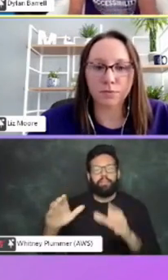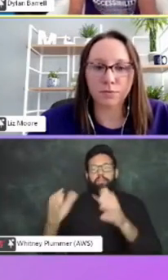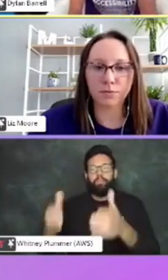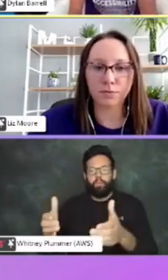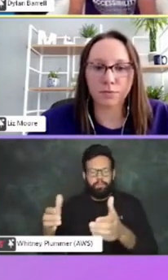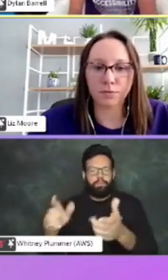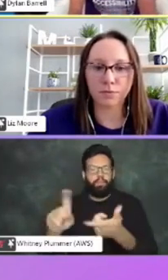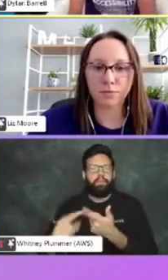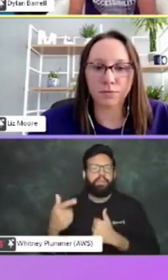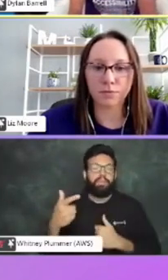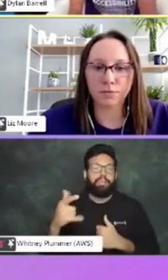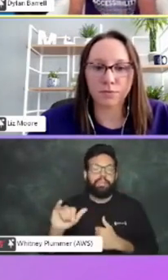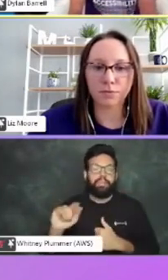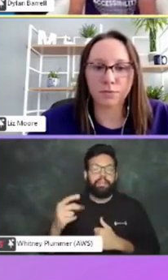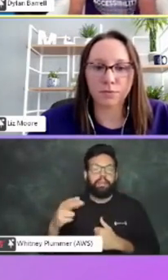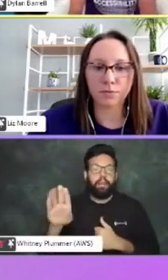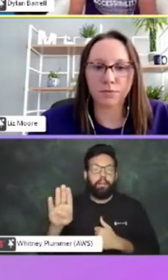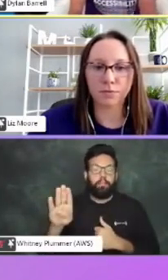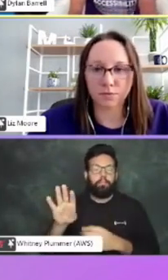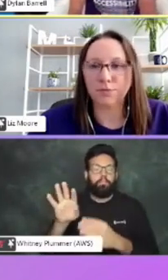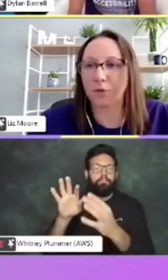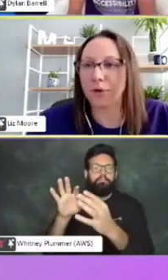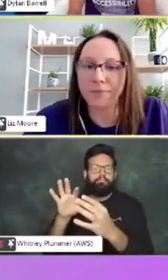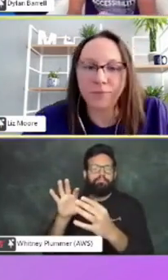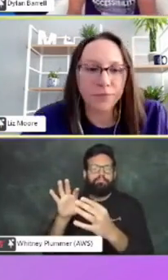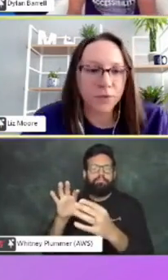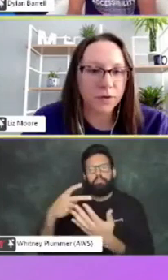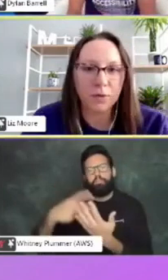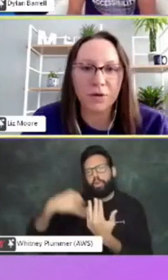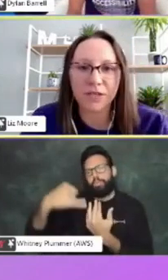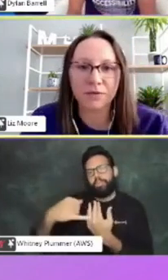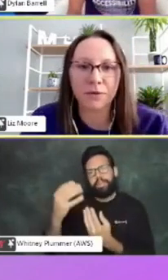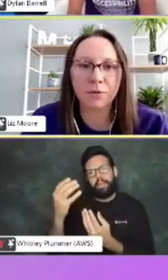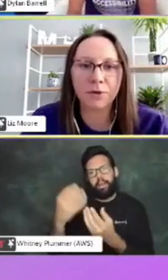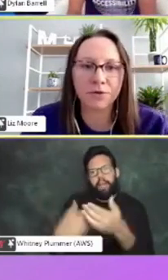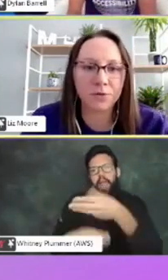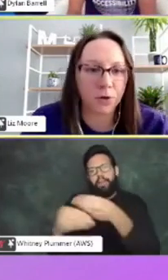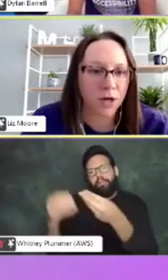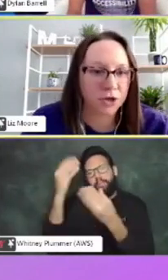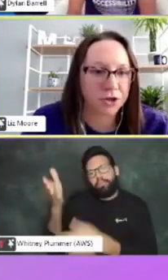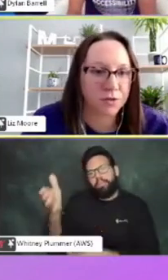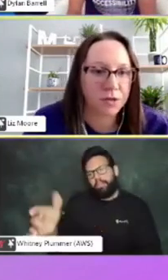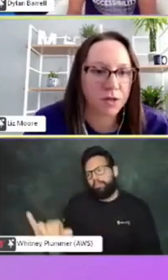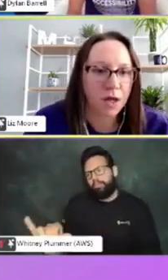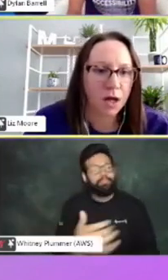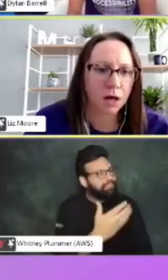you can give us feedback on that sort of thing. Okay, I think we have time for one or two more questions.